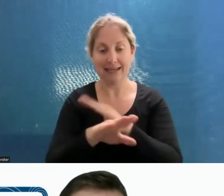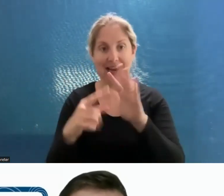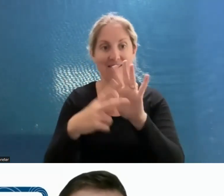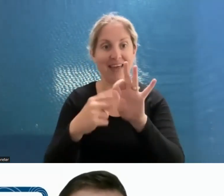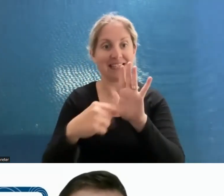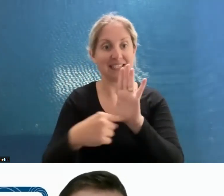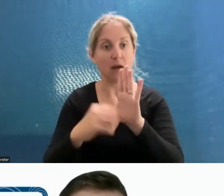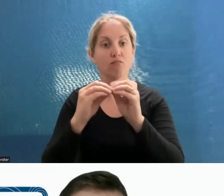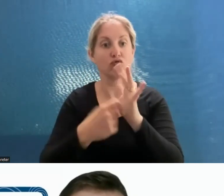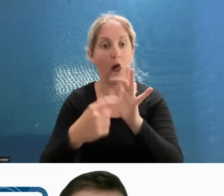webinar recording.